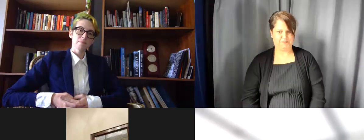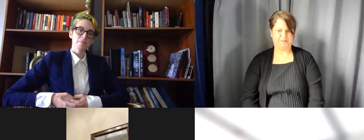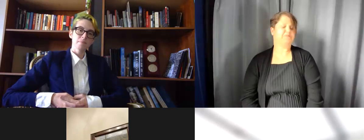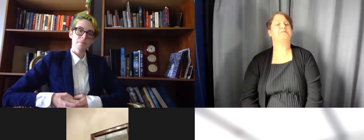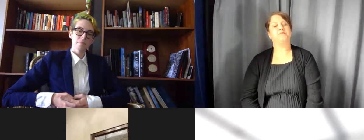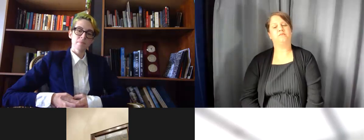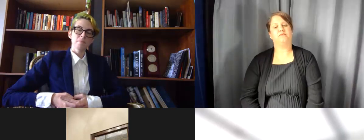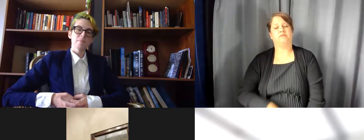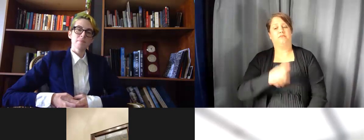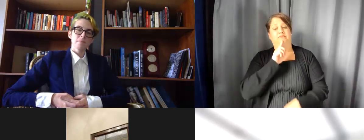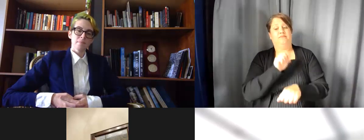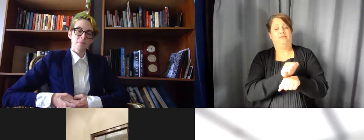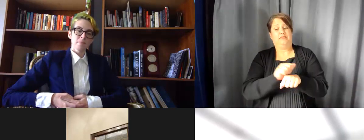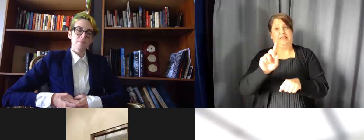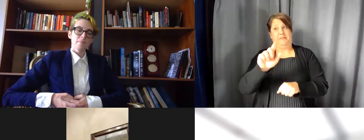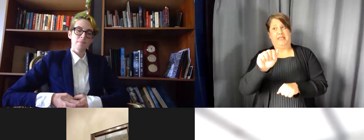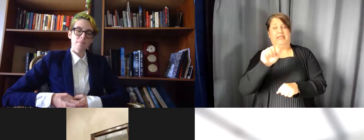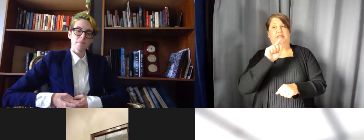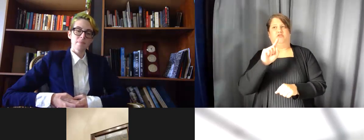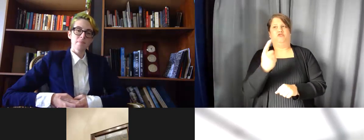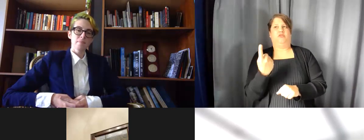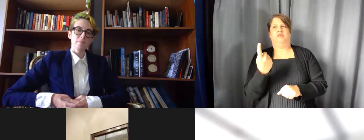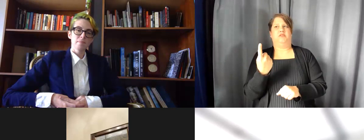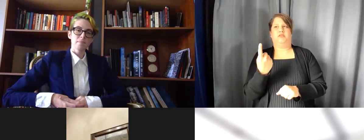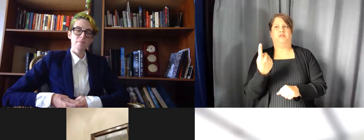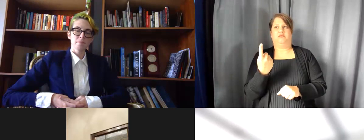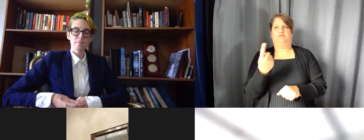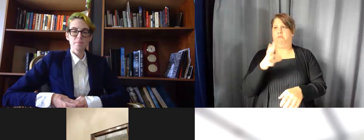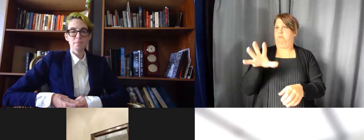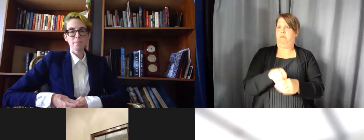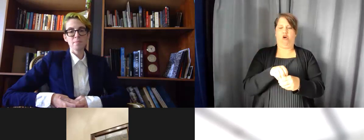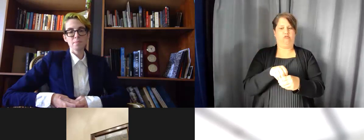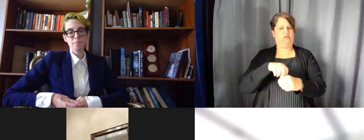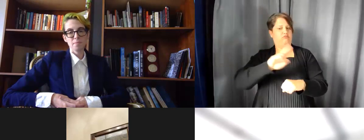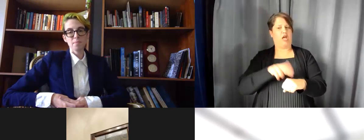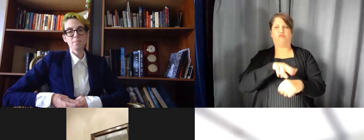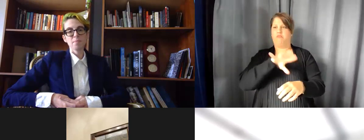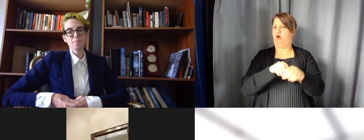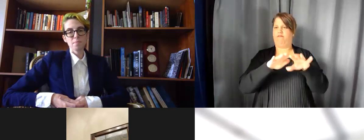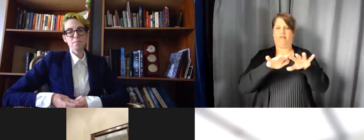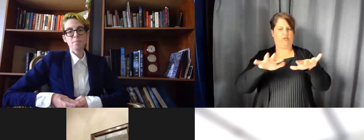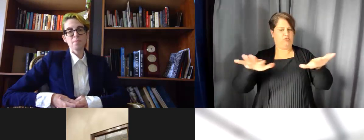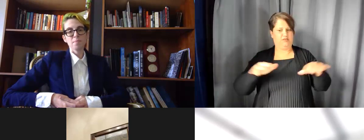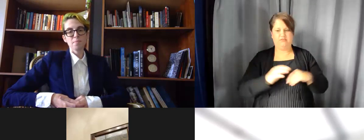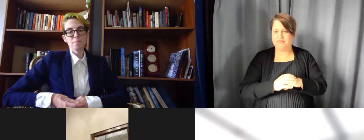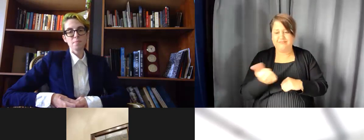Jordan Radford: disability is just Jordan Radford: part of Jordan Radford: diversity, and anything can be a disability.